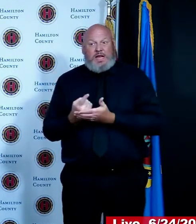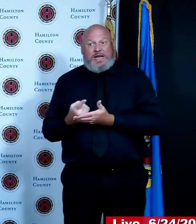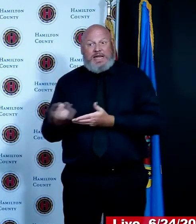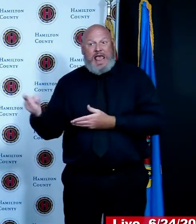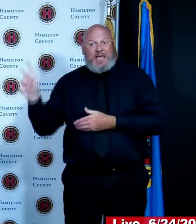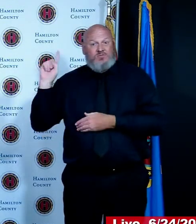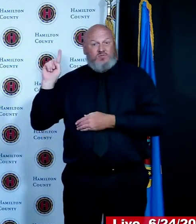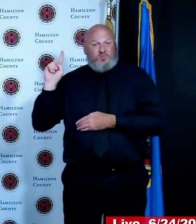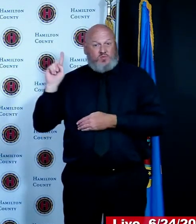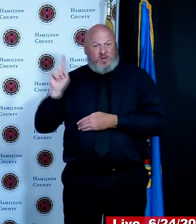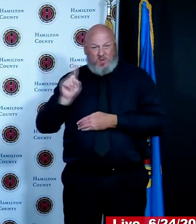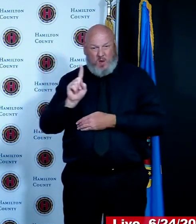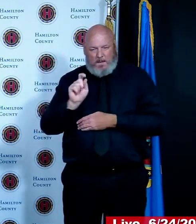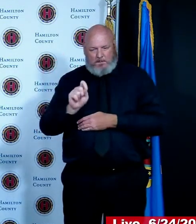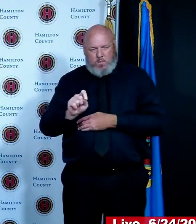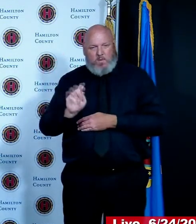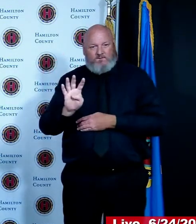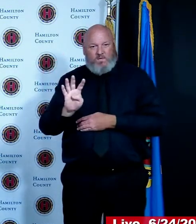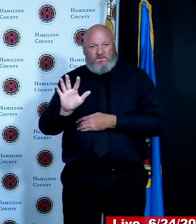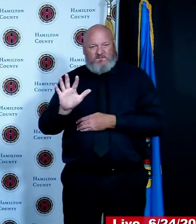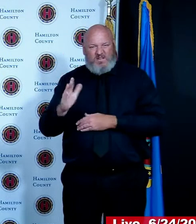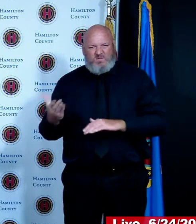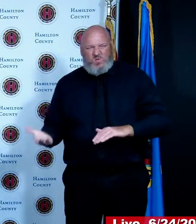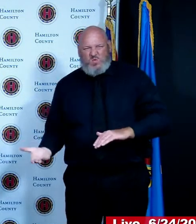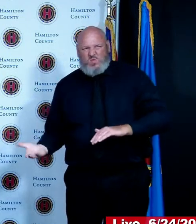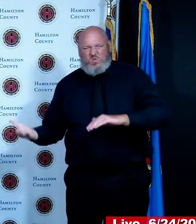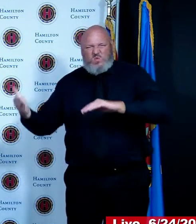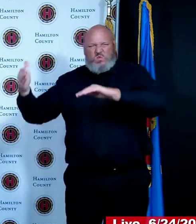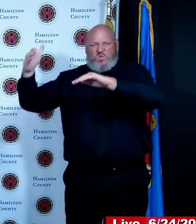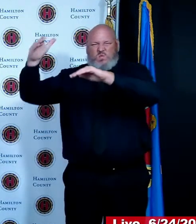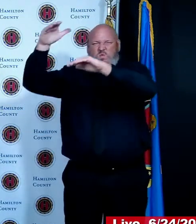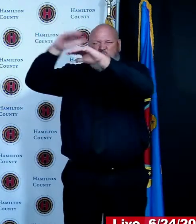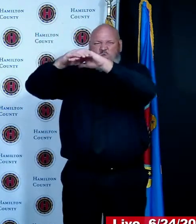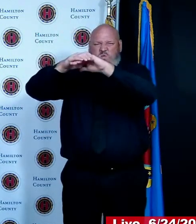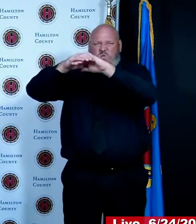region it is 1.50 this morning and last week when I was here it